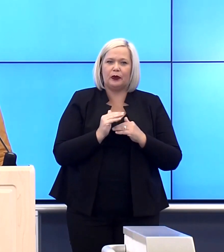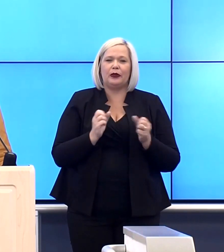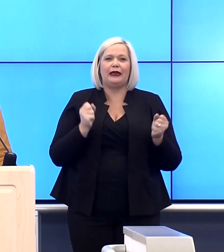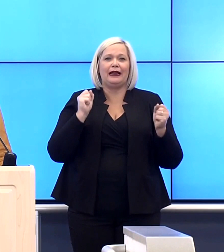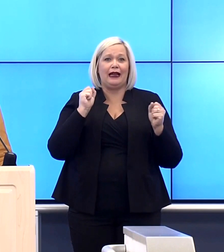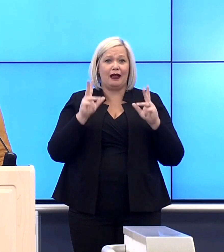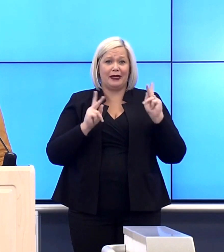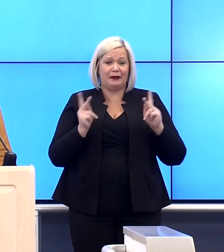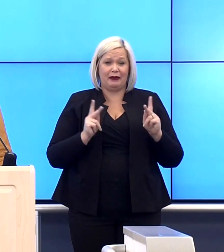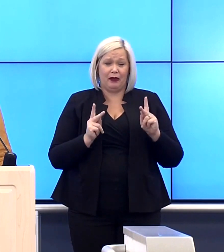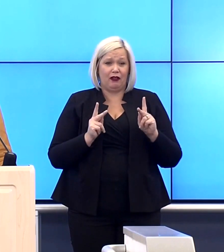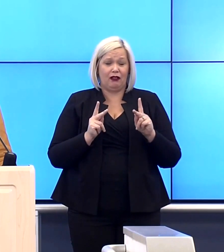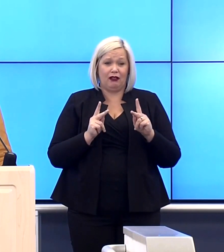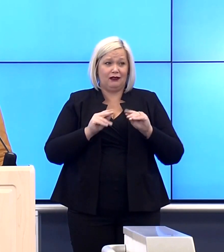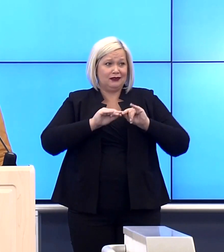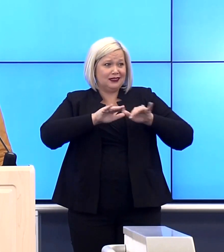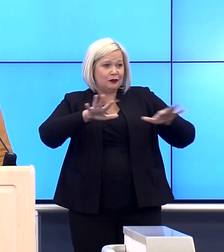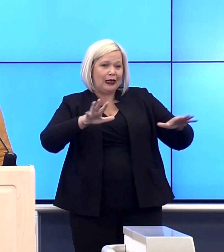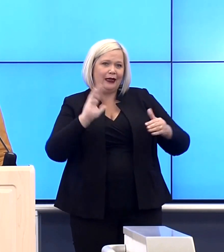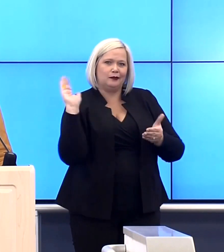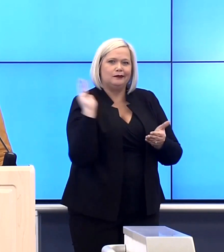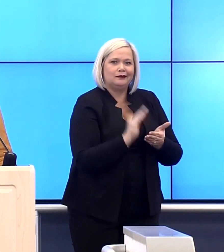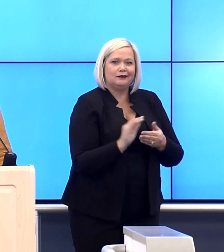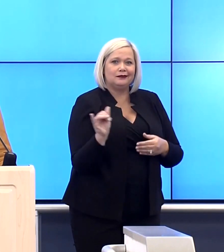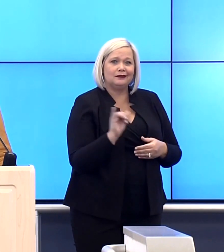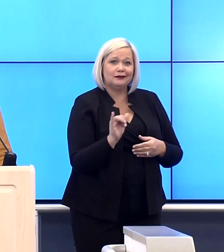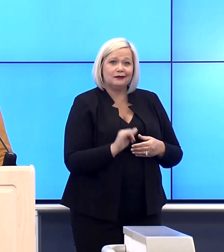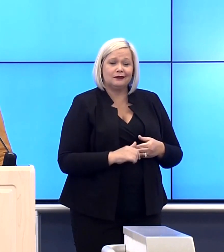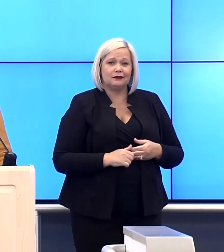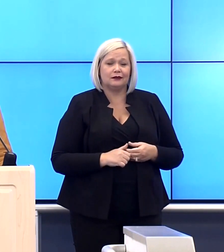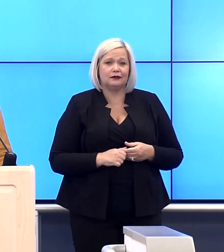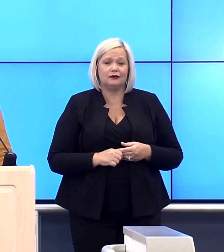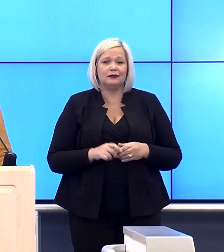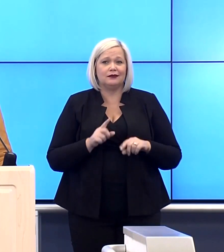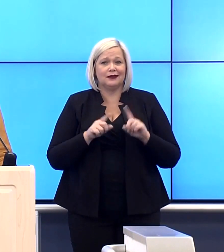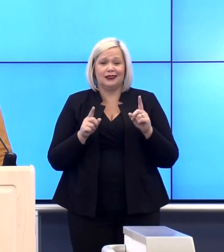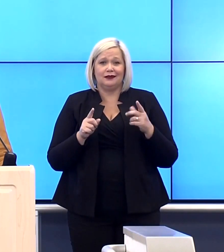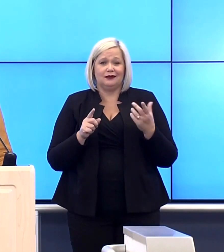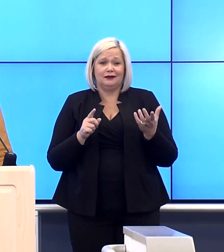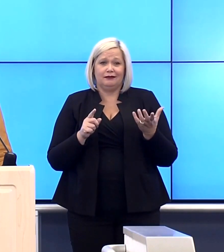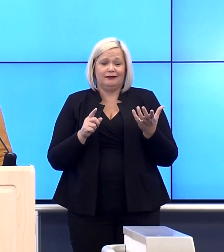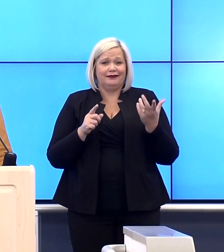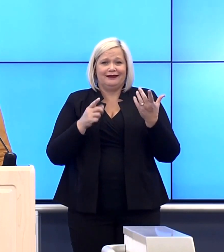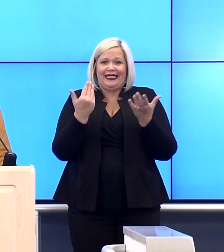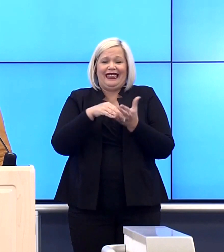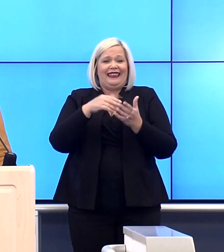DRASTIC IMPROVEMENT IN OUR POSITIVITY RATES AND THE SHEER POSITIVITY RATES AND THE SHEER NUMBER OF COVID CASES THAT WE’RE NUMBER OF COVID CASES THAT WE’RE SEEING.